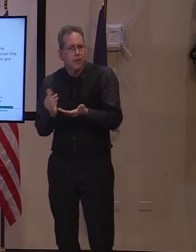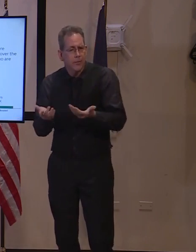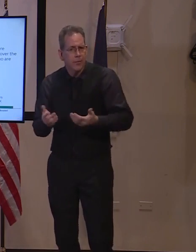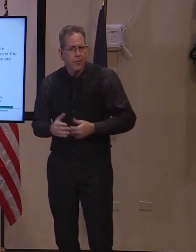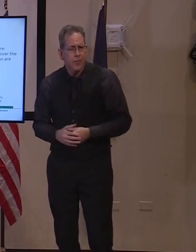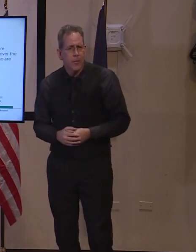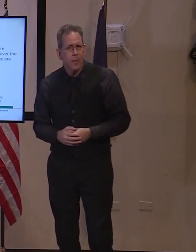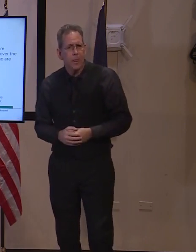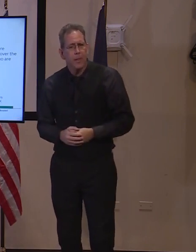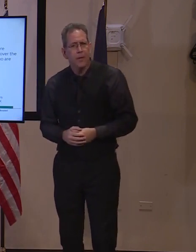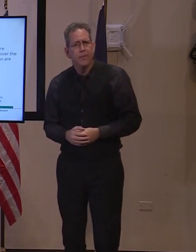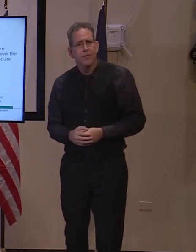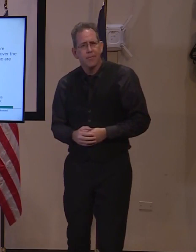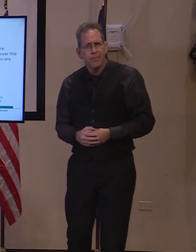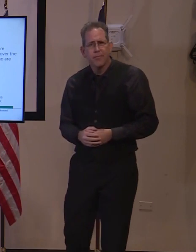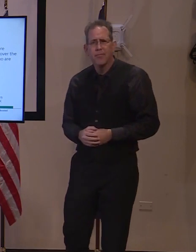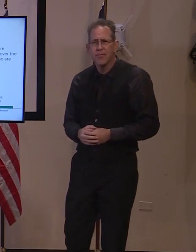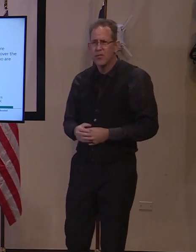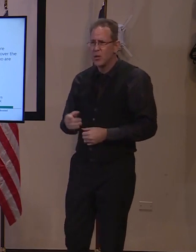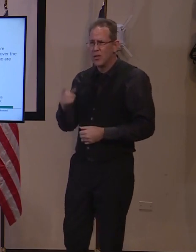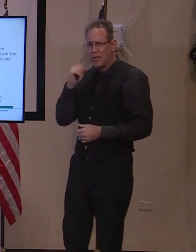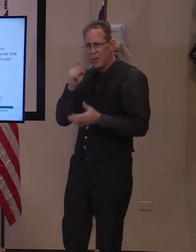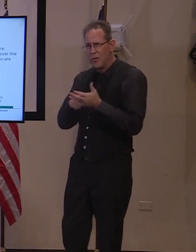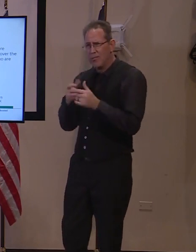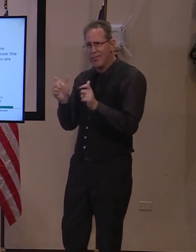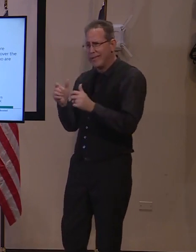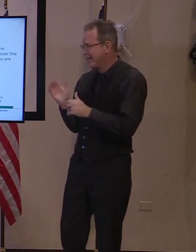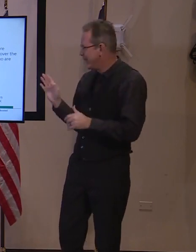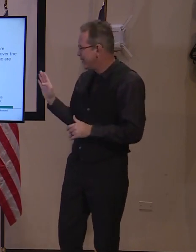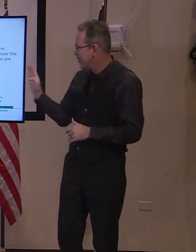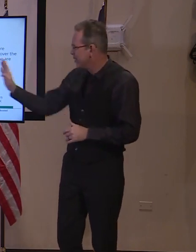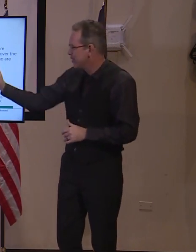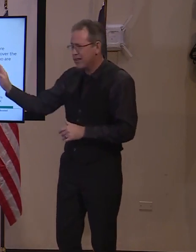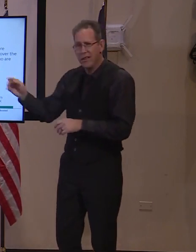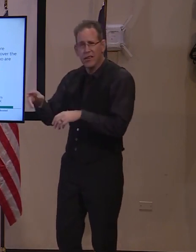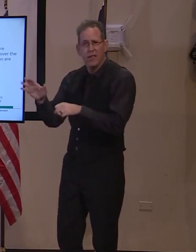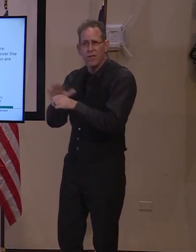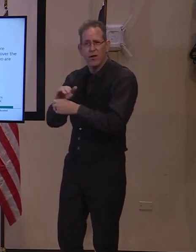compared to those who were fully vaccinated and boosted as well. So that